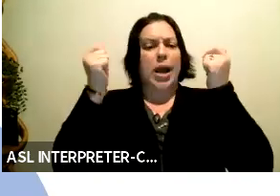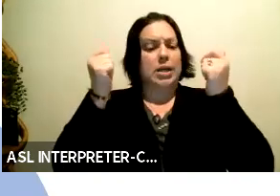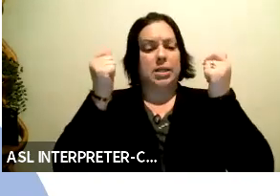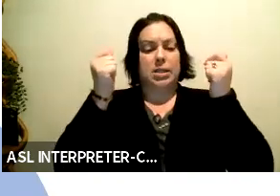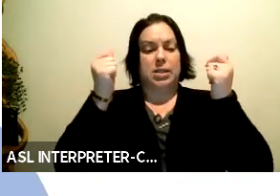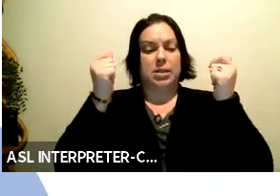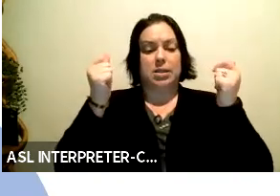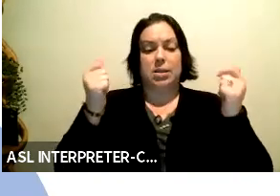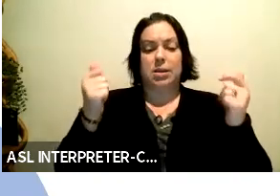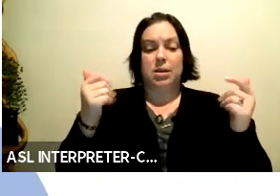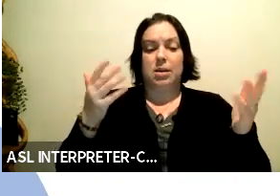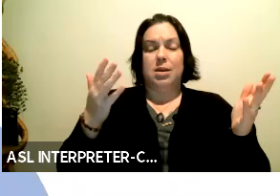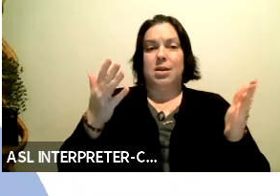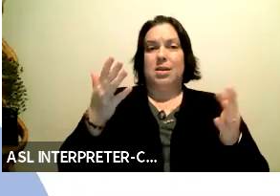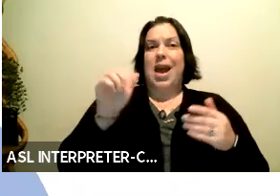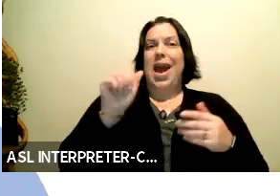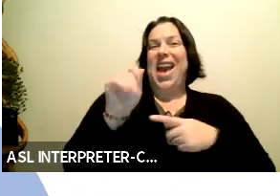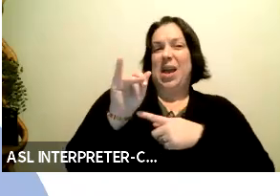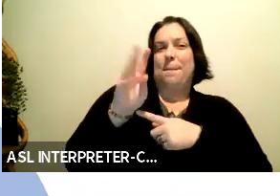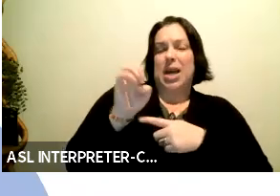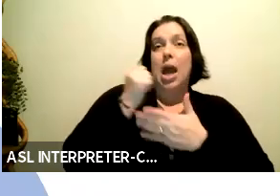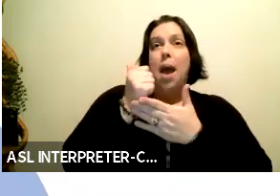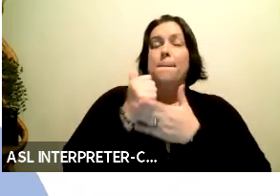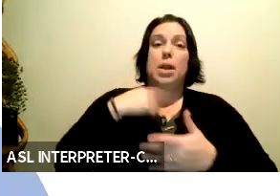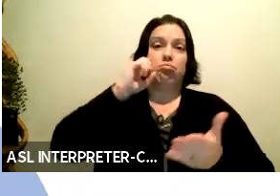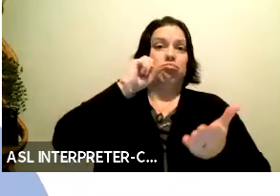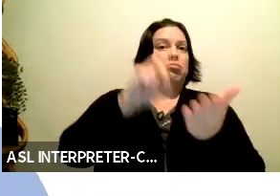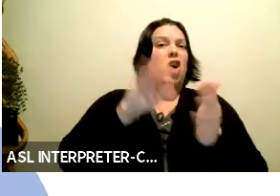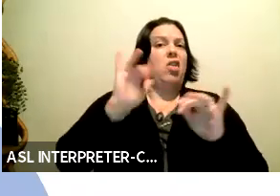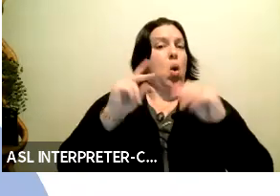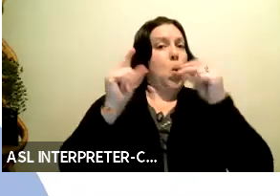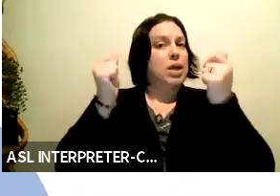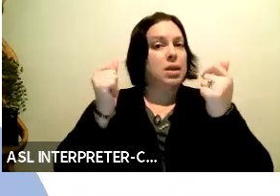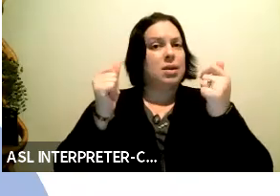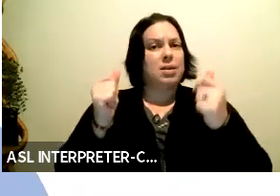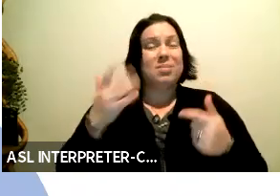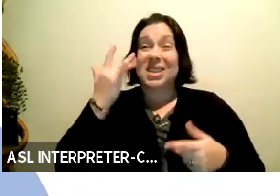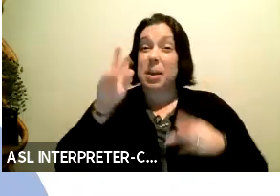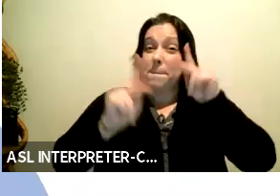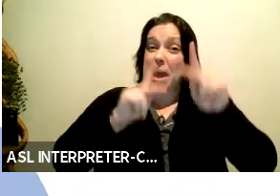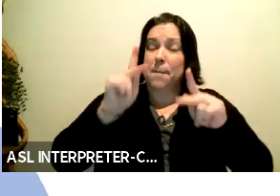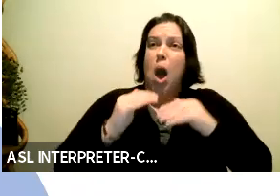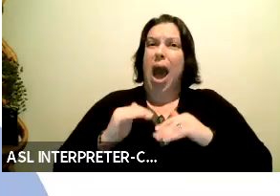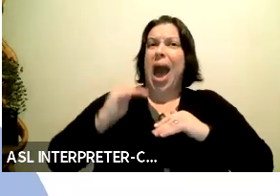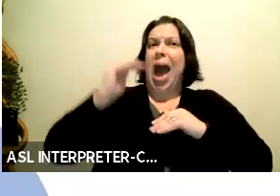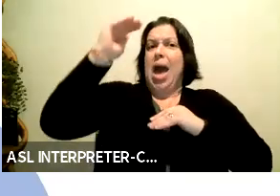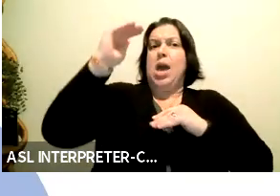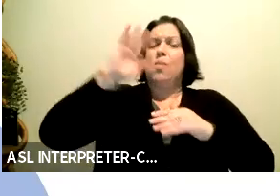able to help me identify that as there are people that are higher risk of getting COVID. And that